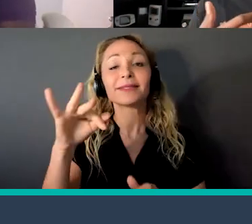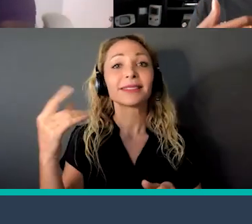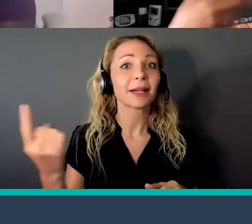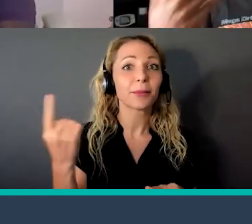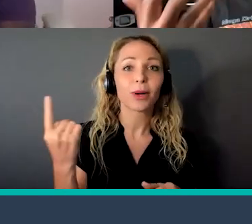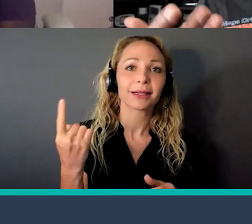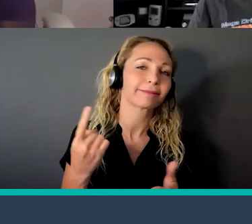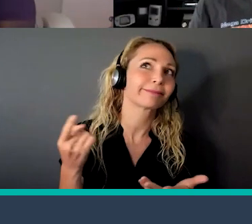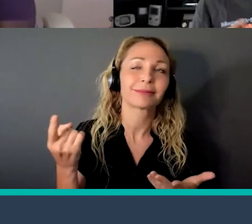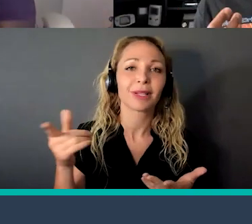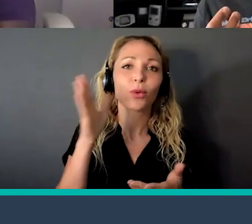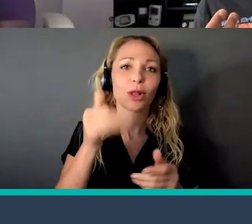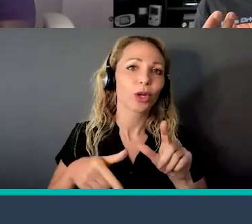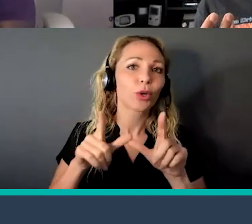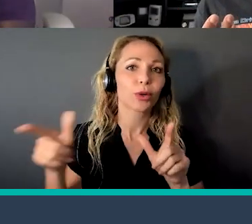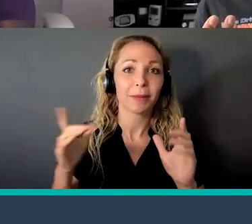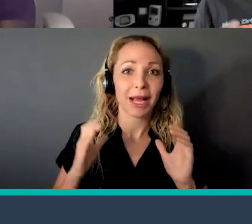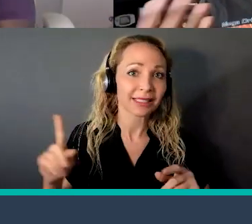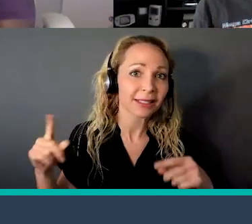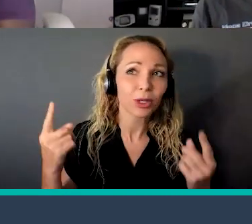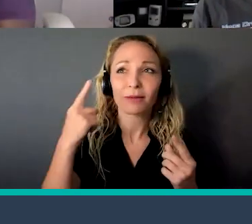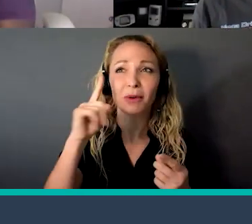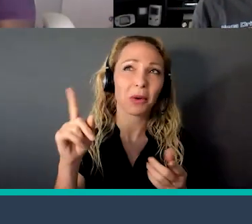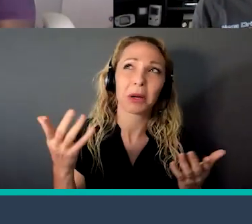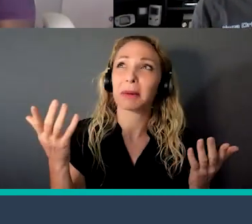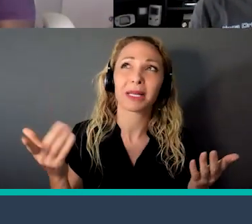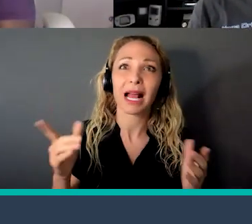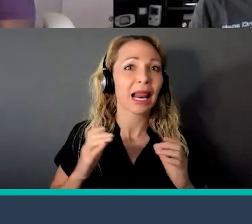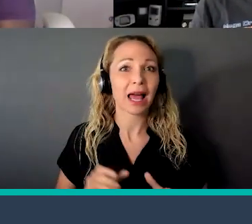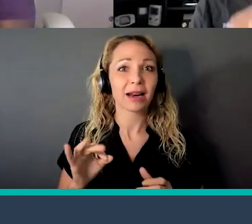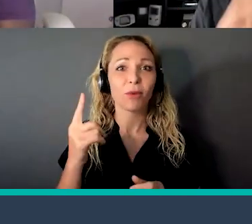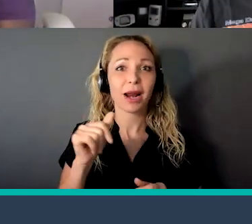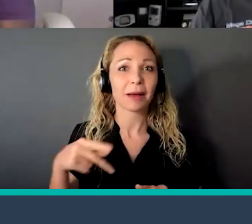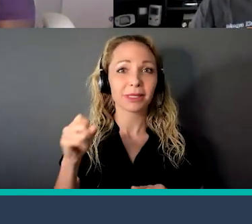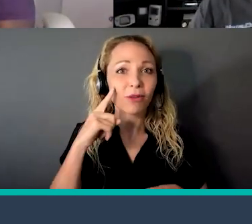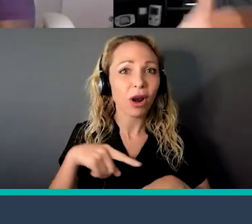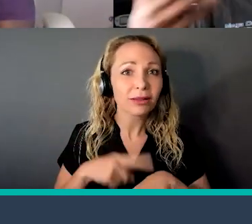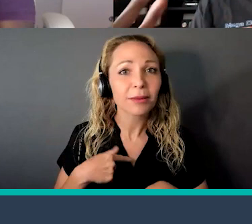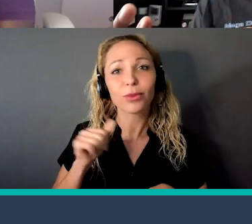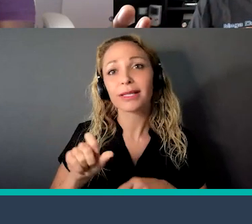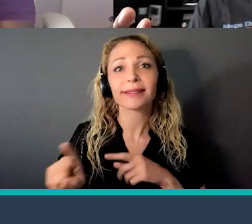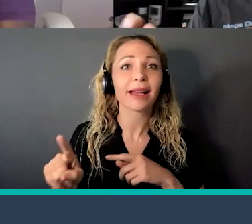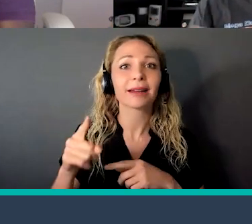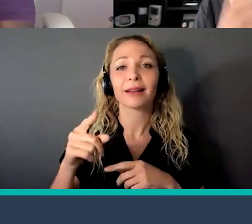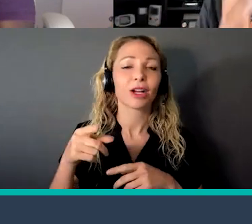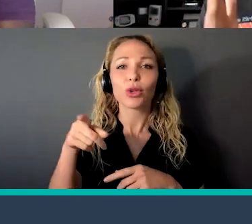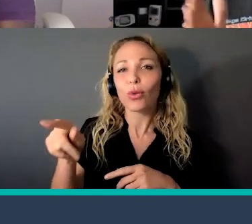BEEN A CUSTOMER FOR A LONG TIME. AND SEND THEM YOU ARE THE GREATEST MVP AFTER CERTAIN